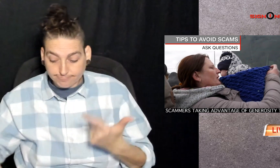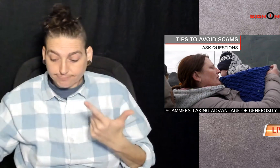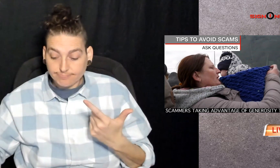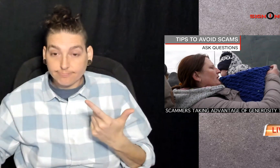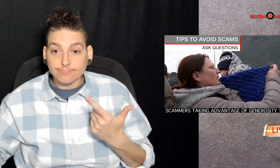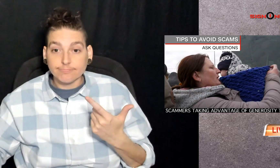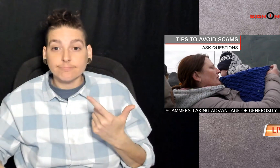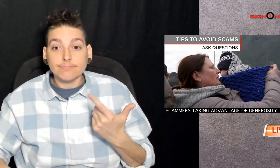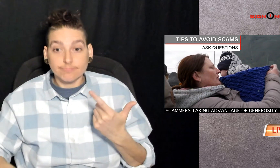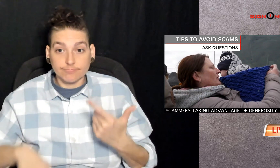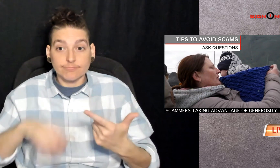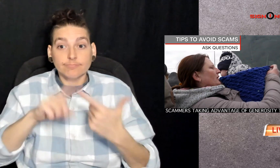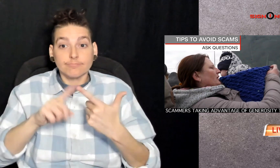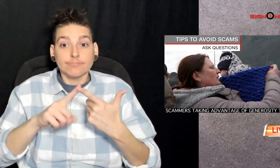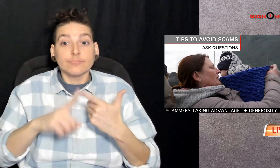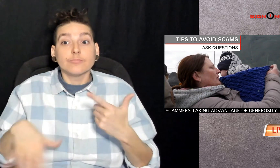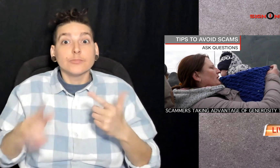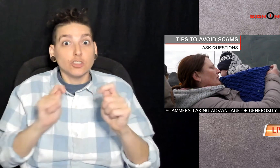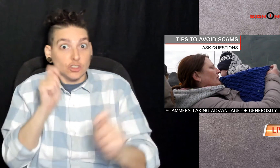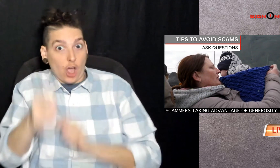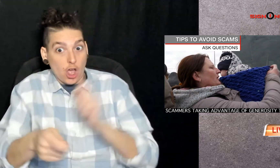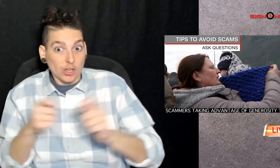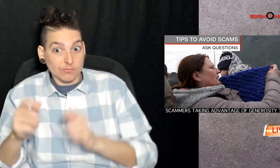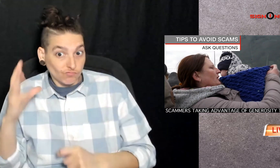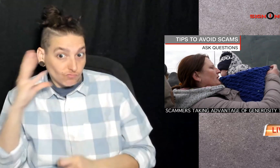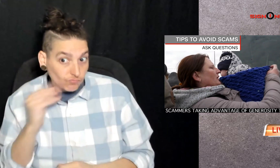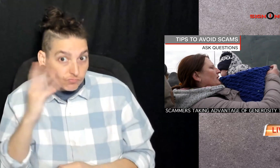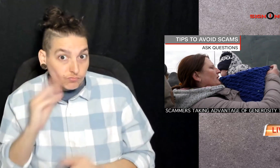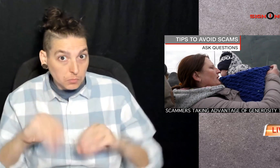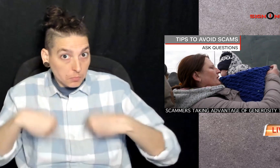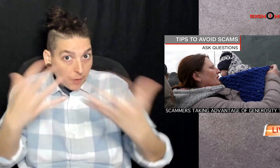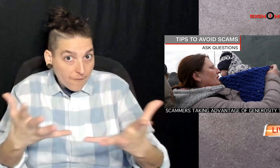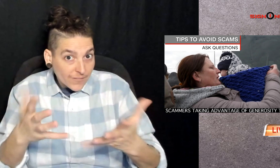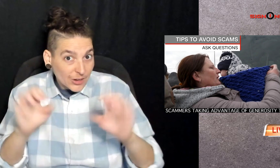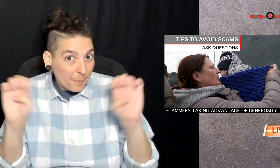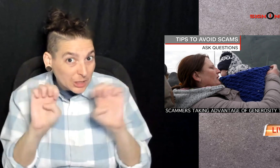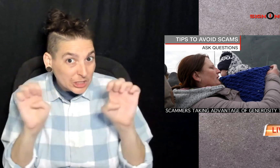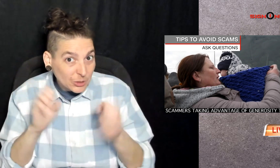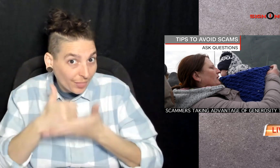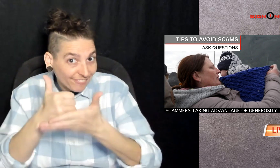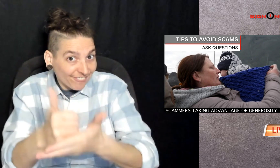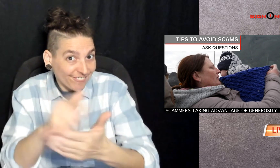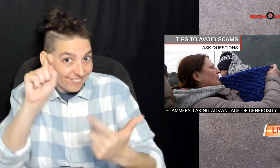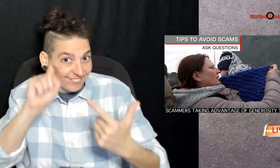the charity get to the impacted area is the charity experienced in providing emergency